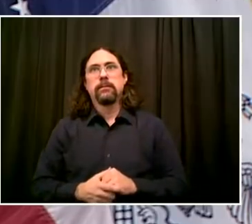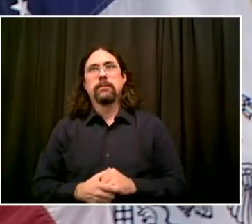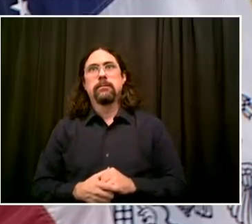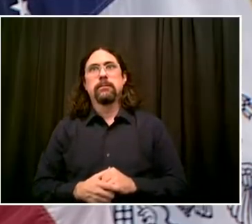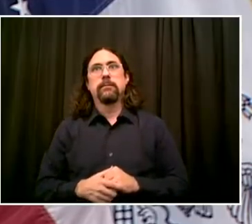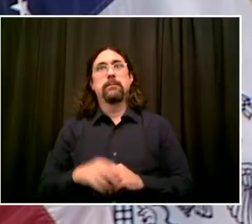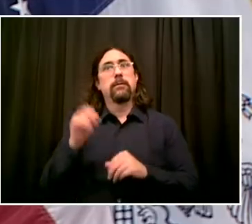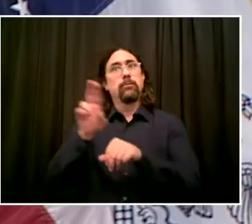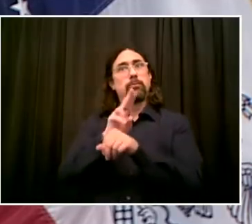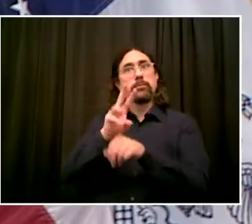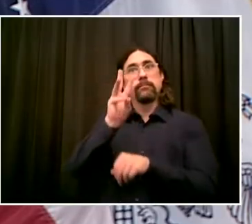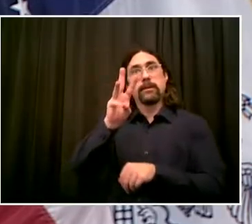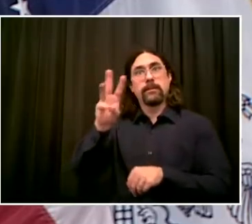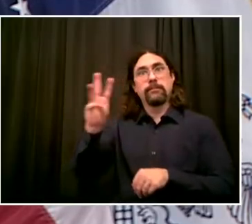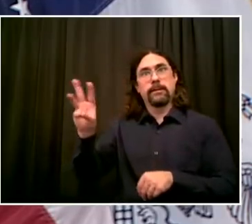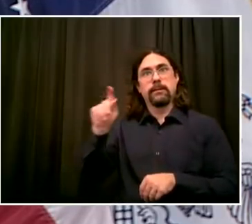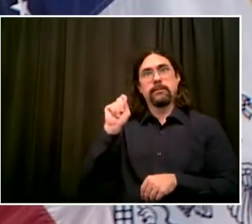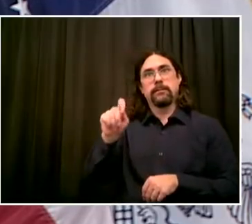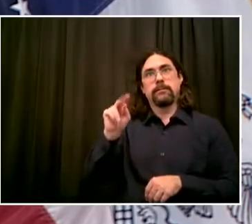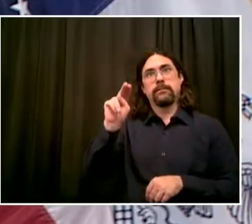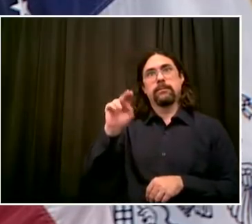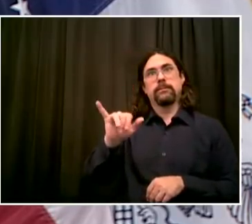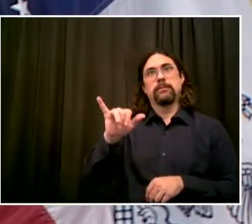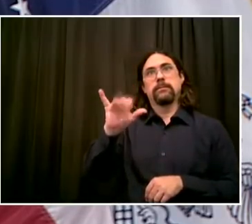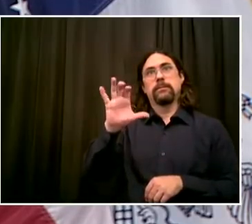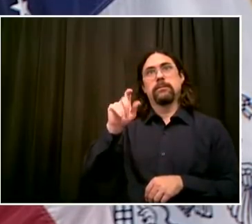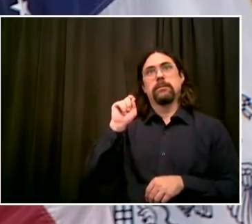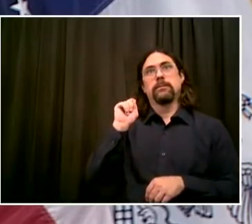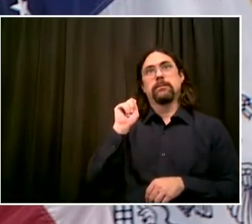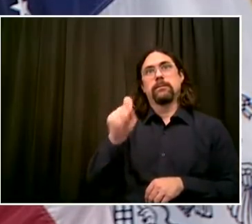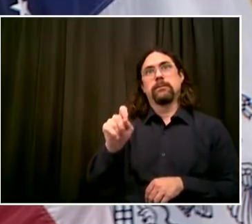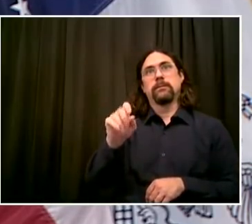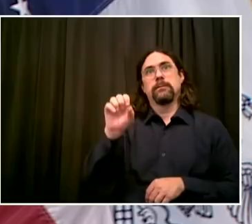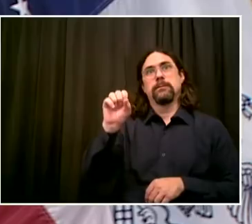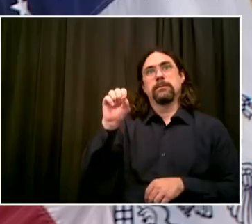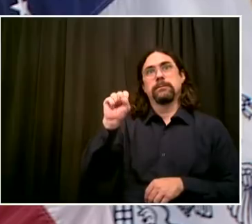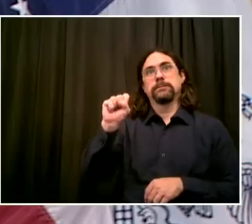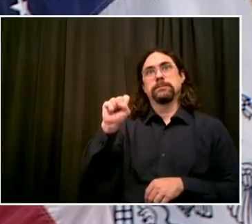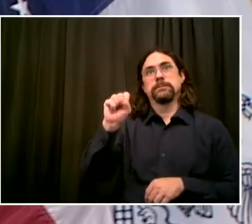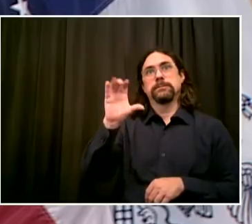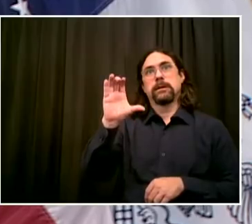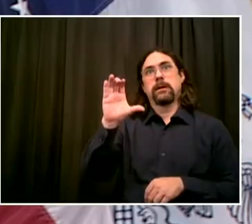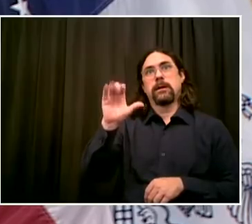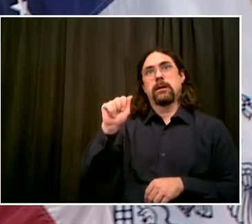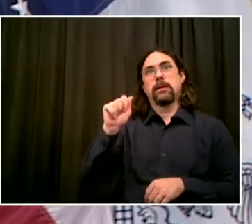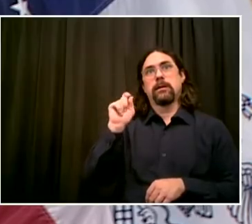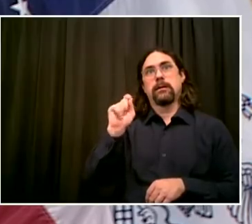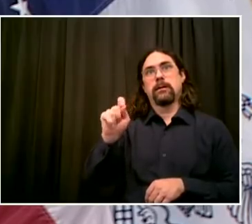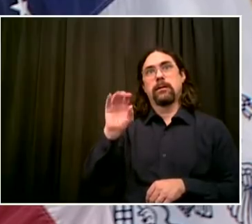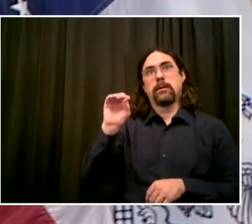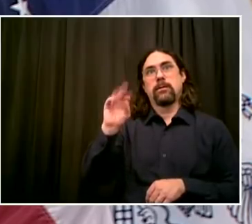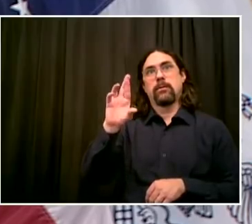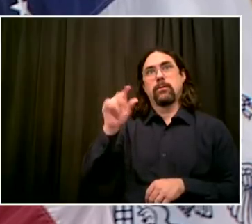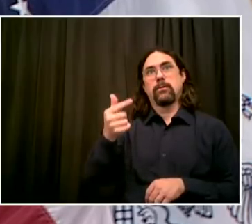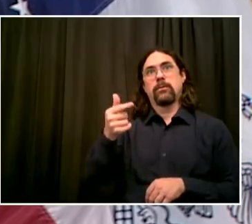EBWSTEI?